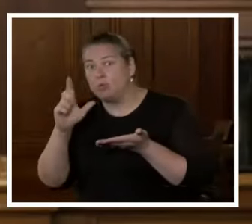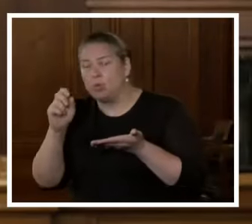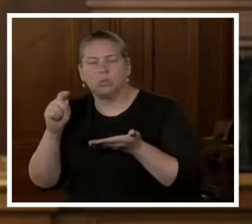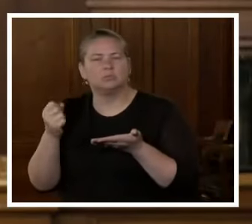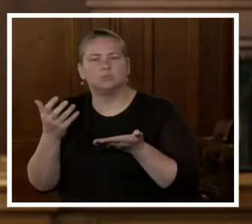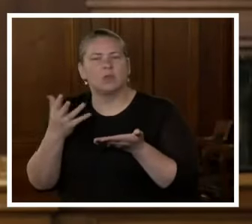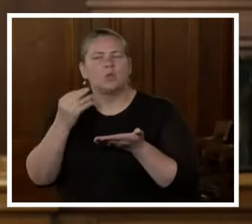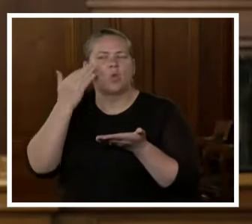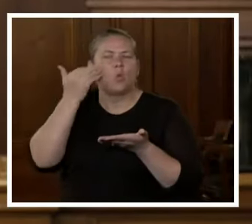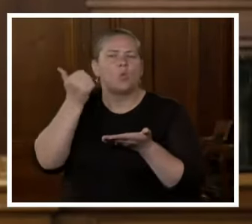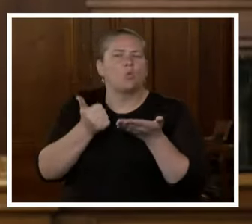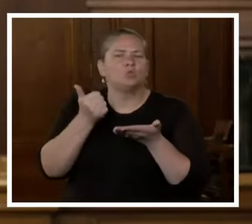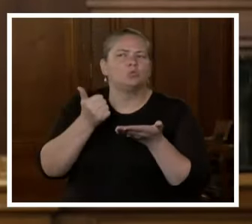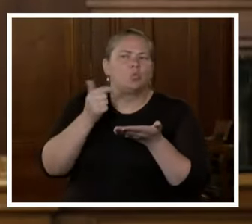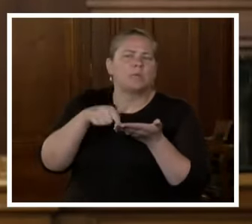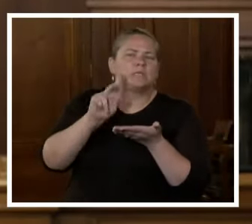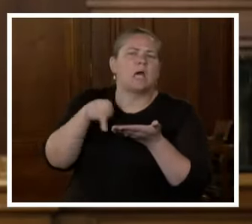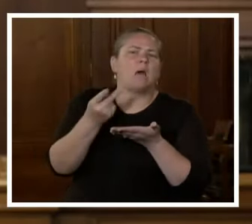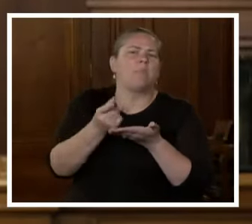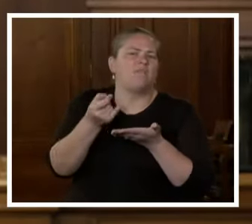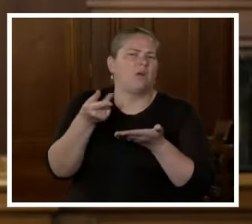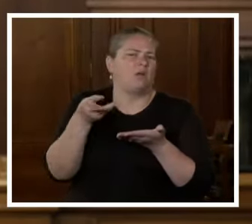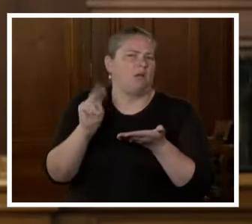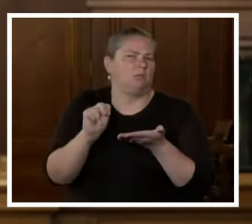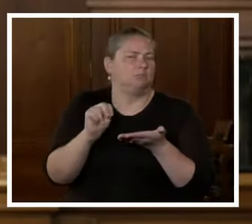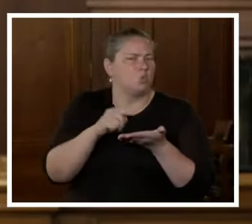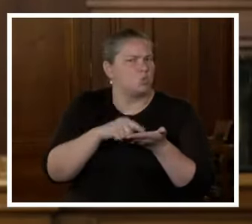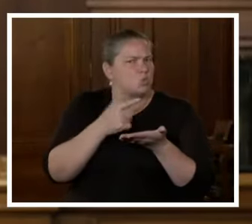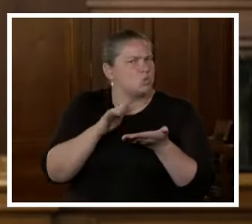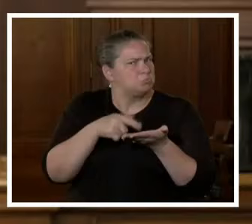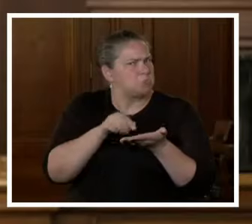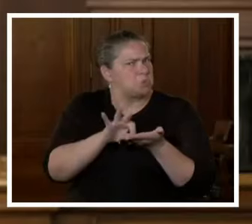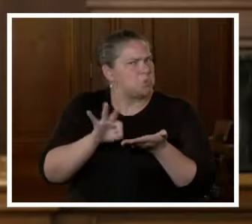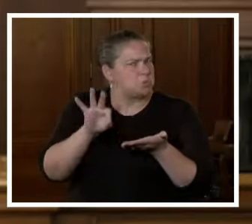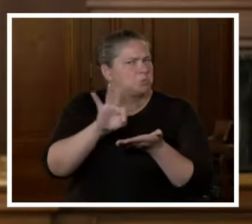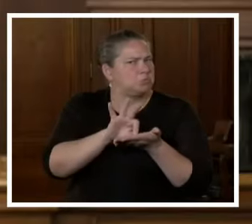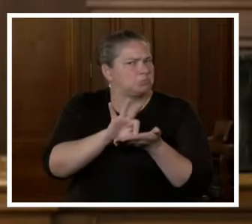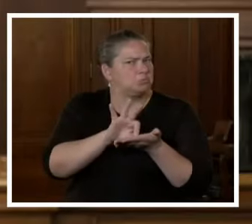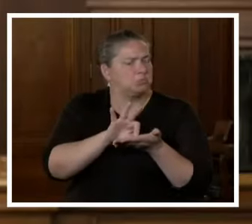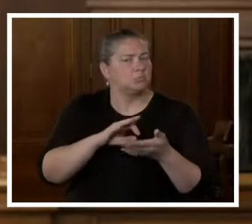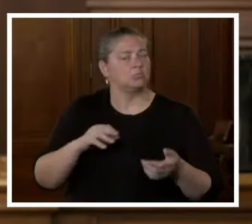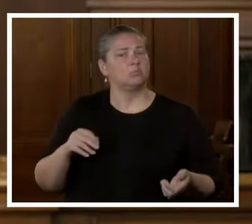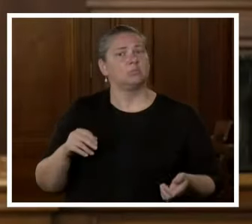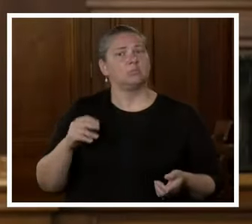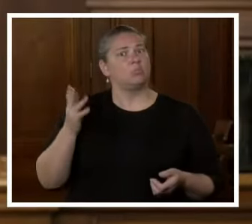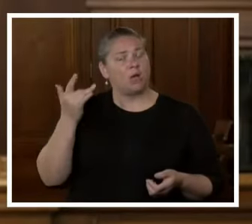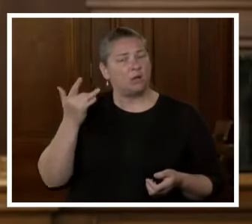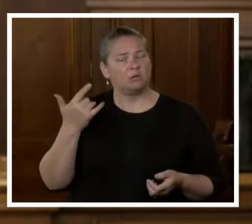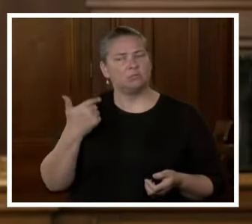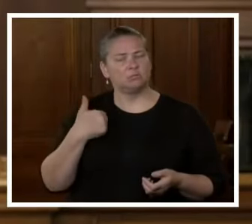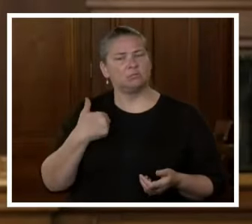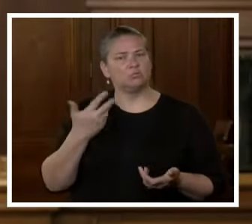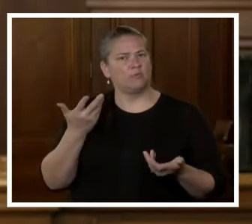WE HOPE TO HAVE THE RESULTS OF SOME OF THOSE GUNSHOT RESIDUE TESTS MONDAY.